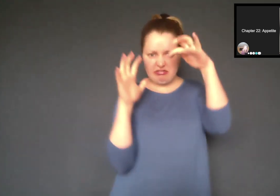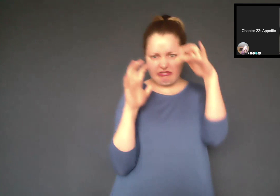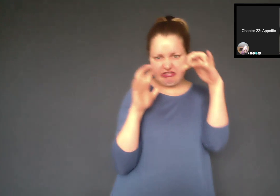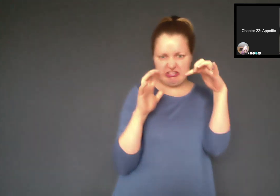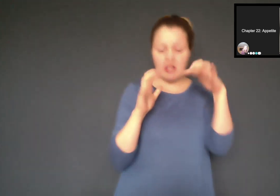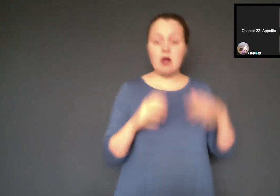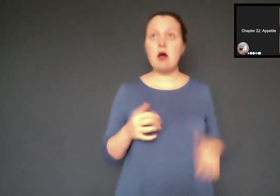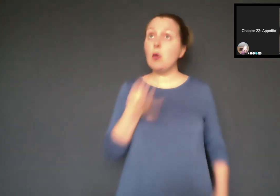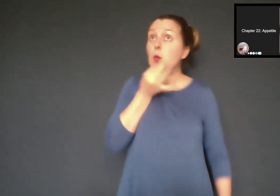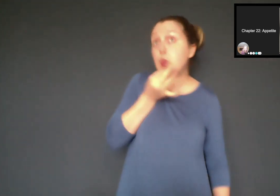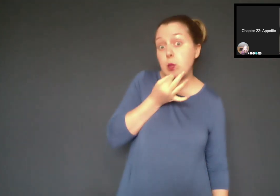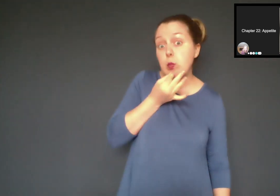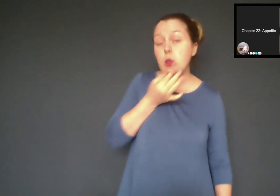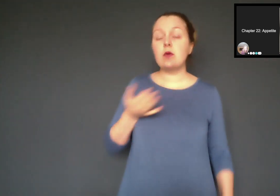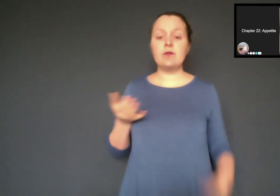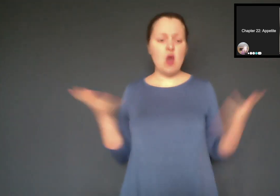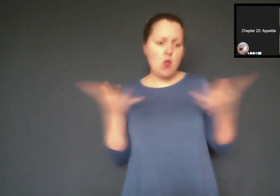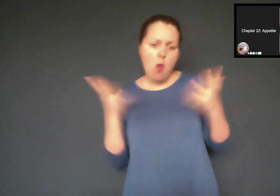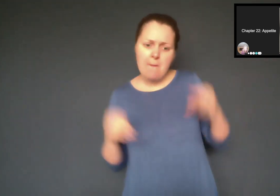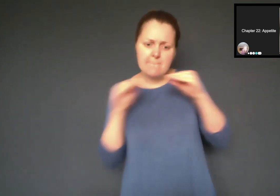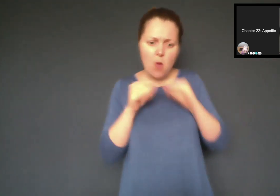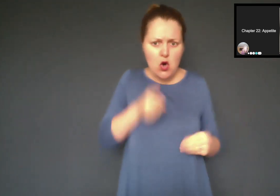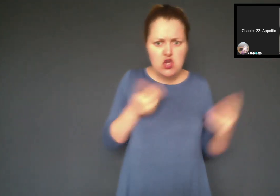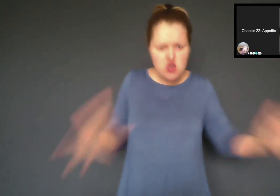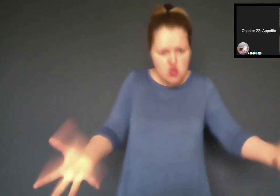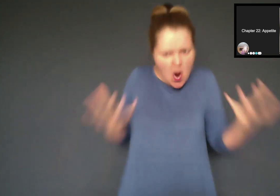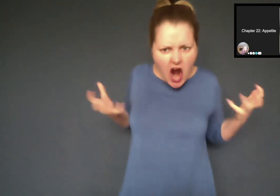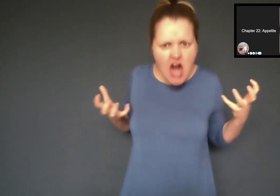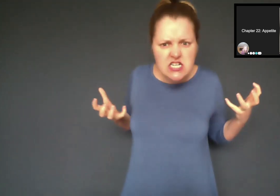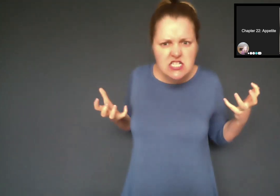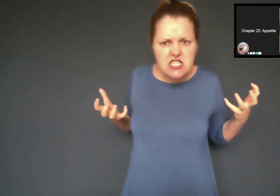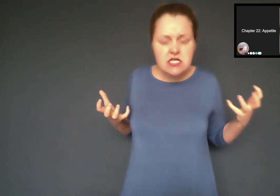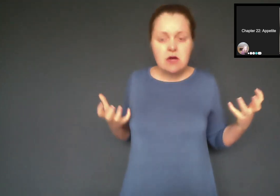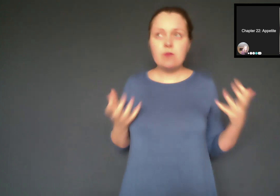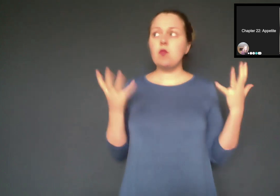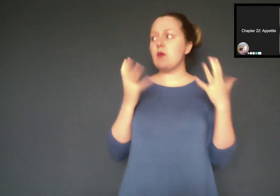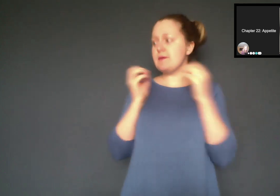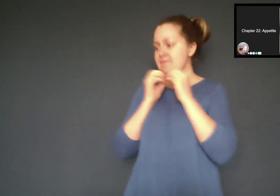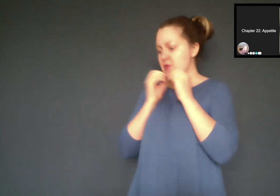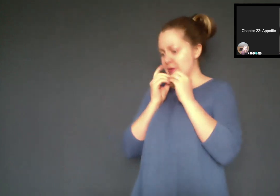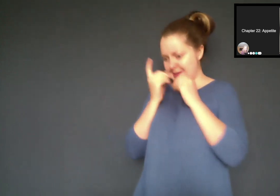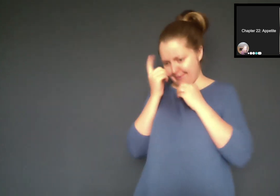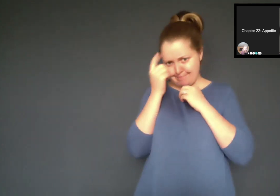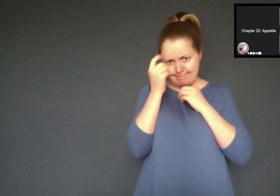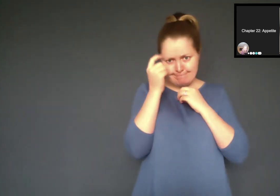almost harvey said what more do you want it roared what more indeed harvey thought